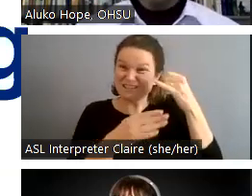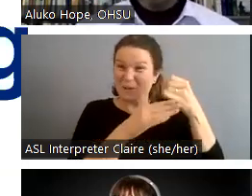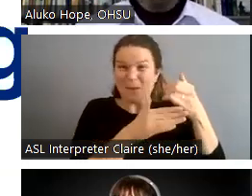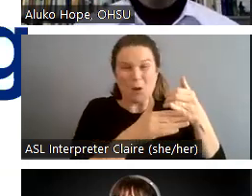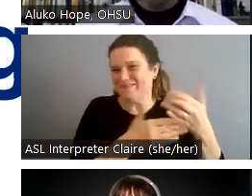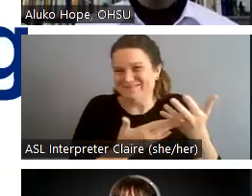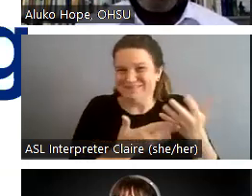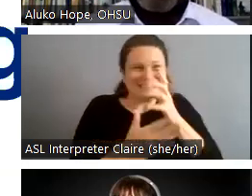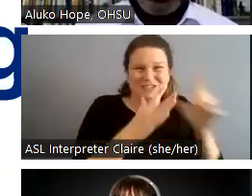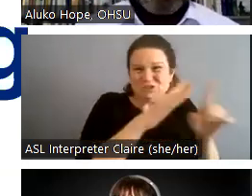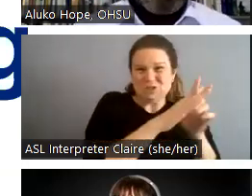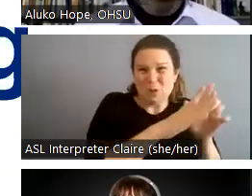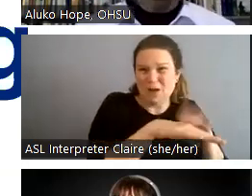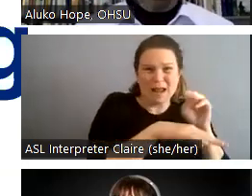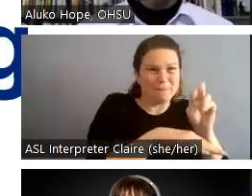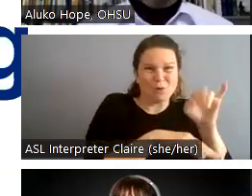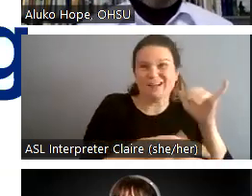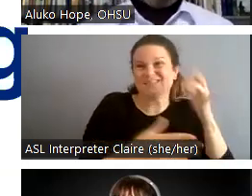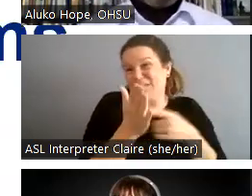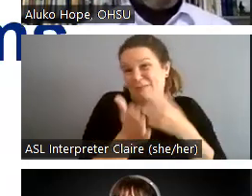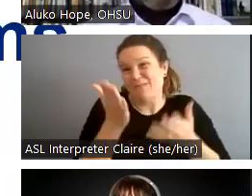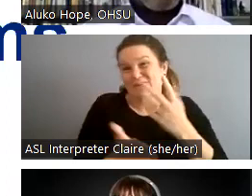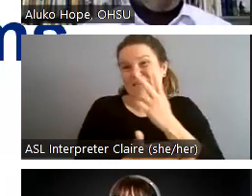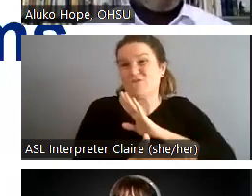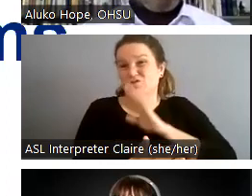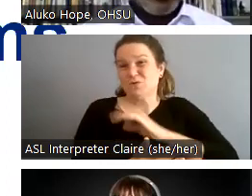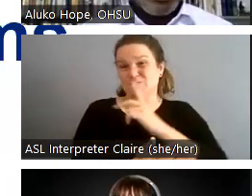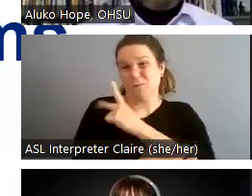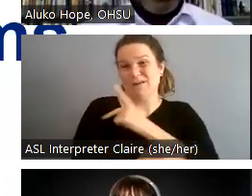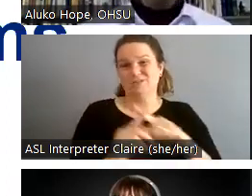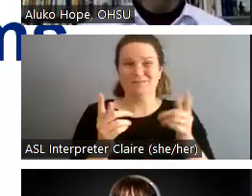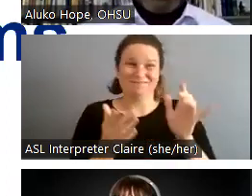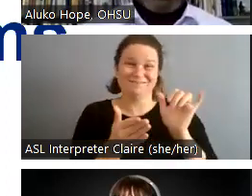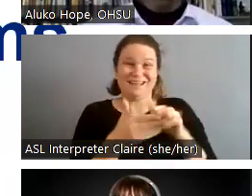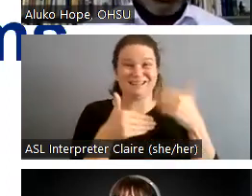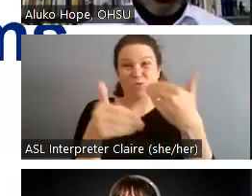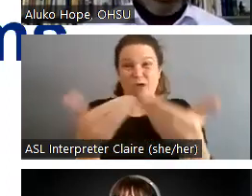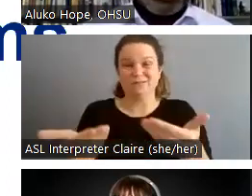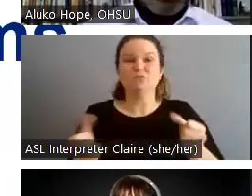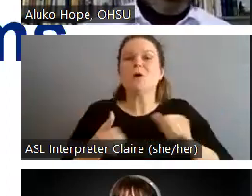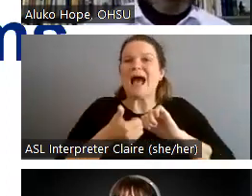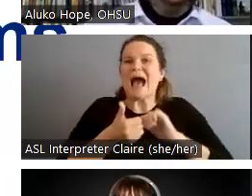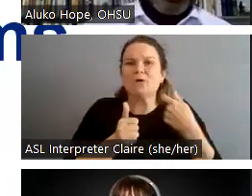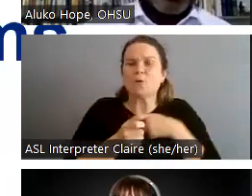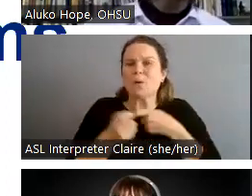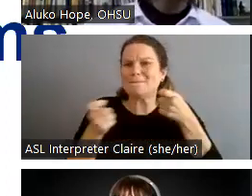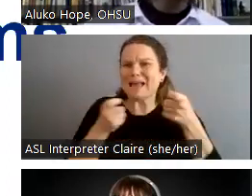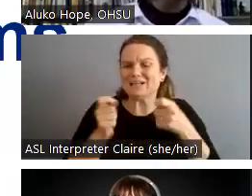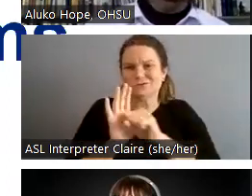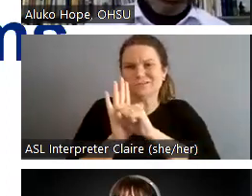actually completely appropriate. Next slide. And so, how do we manage Long COVID